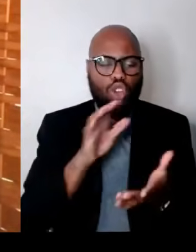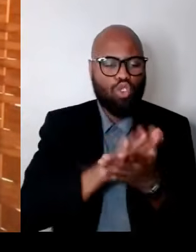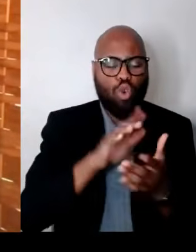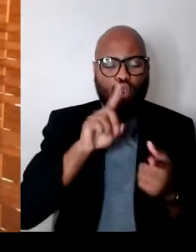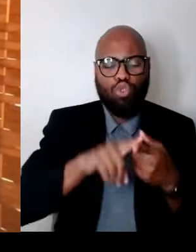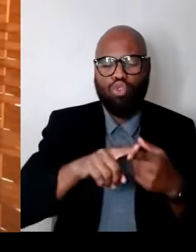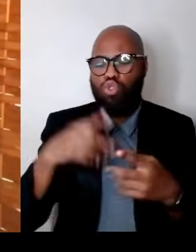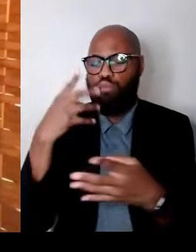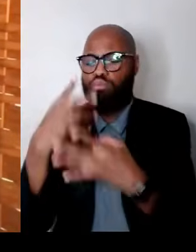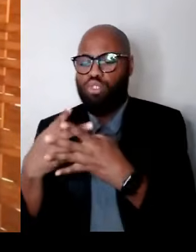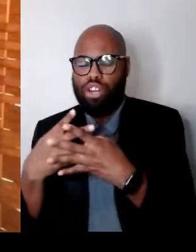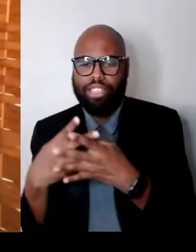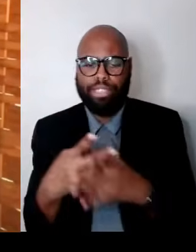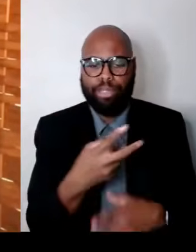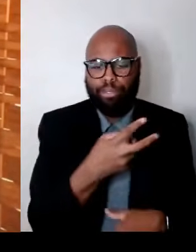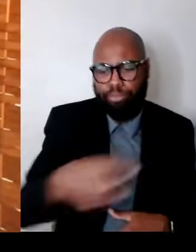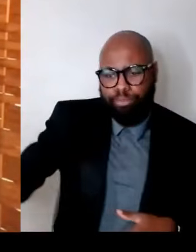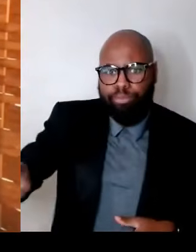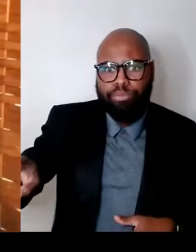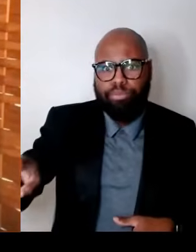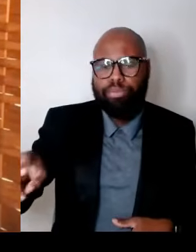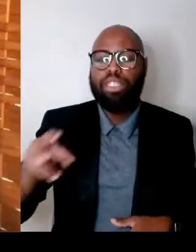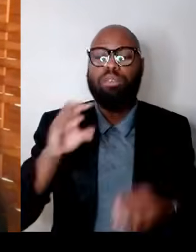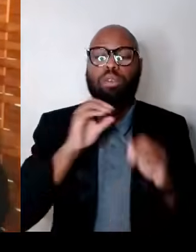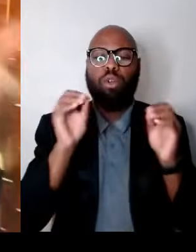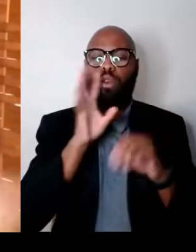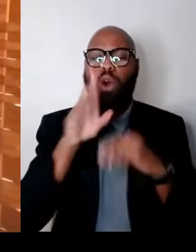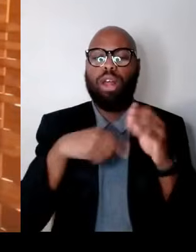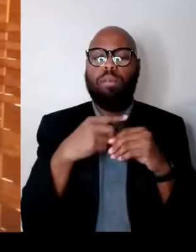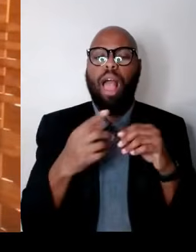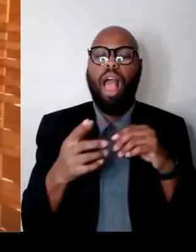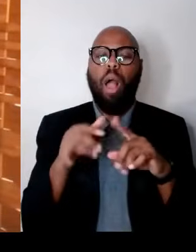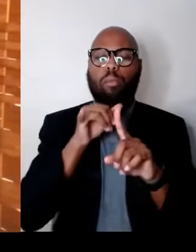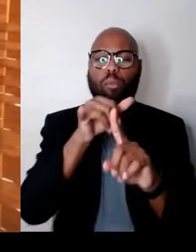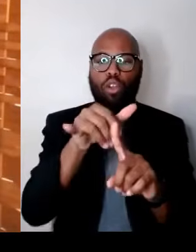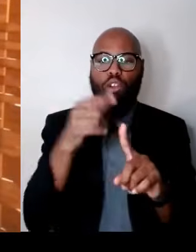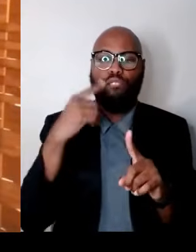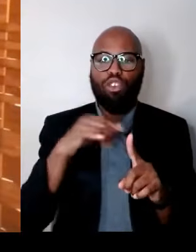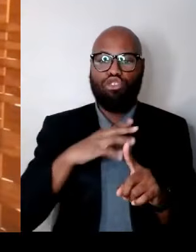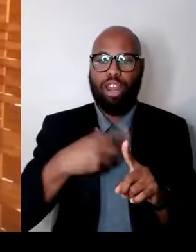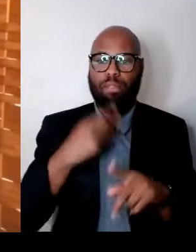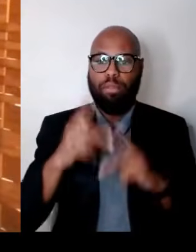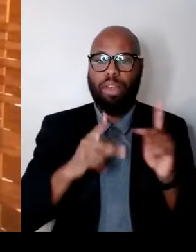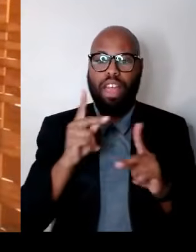No one is talking about how bullying for trans folks and the infrastructures that that does not support trans folks